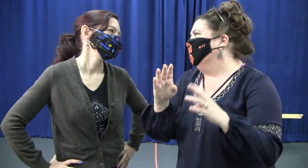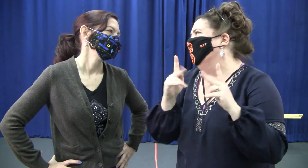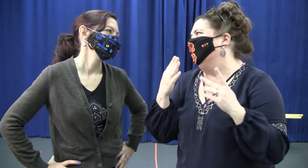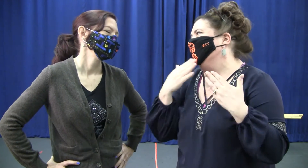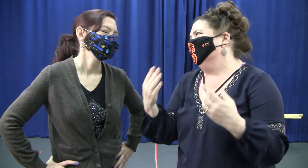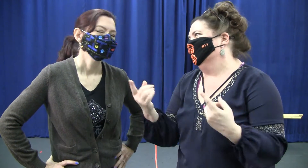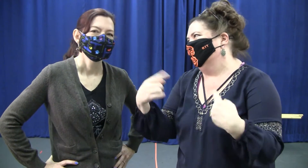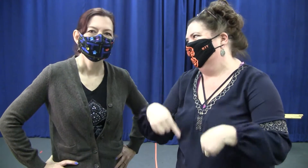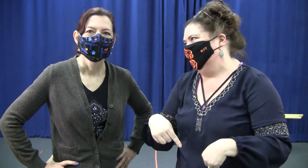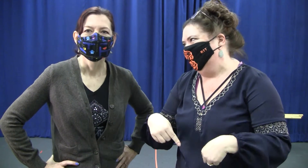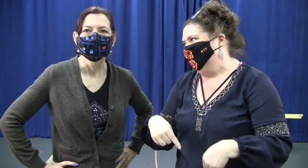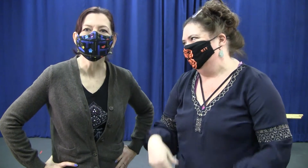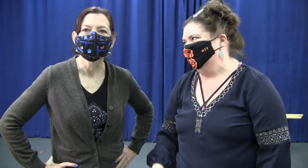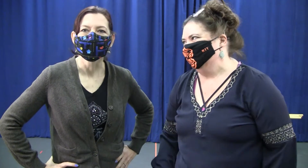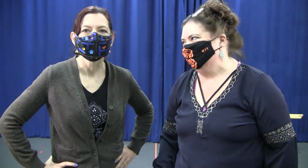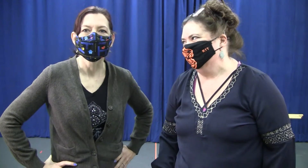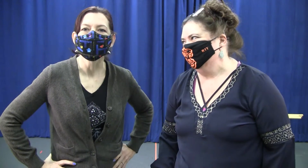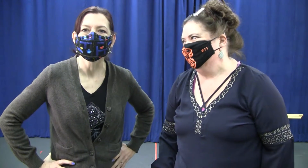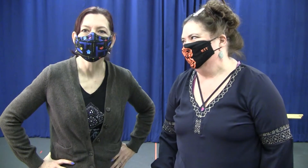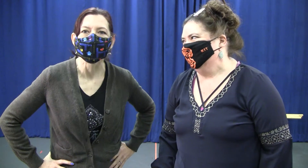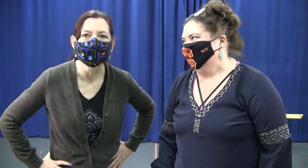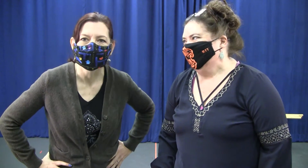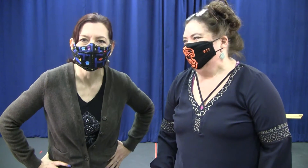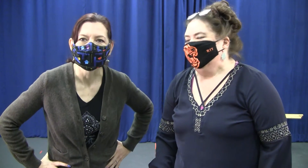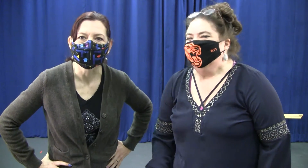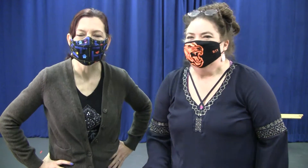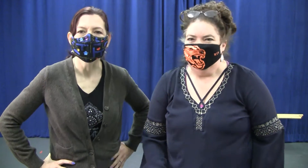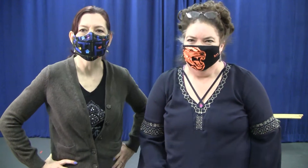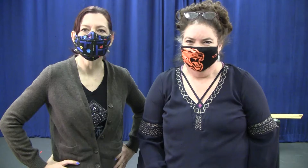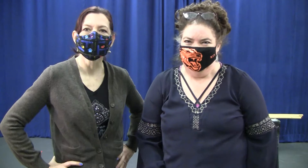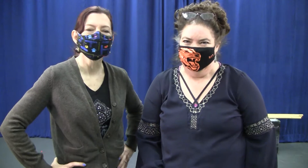back, thanks for coming. (Heather) Thanks for letting me be here it's so good to see